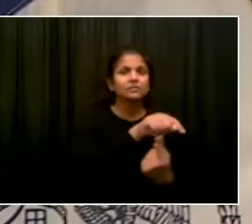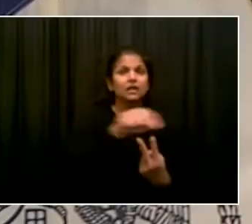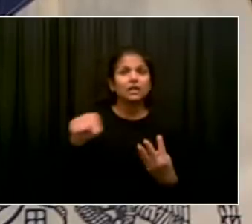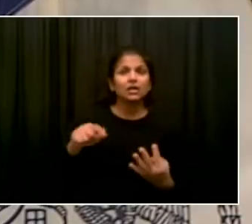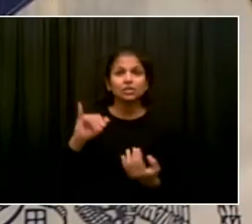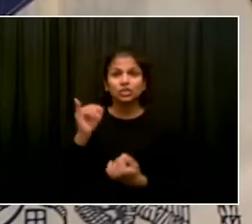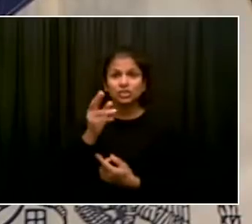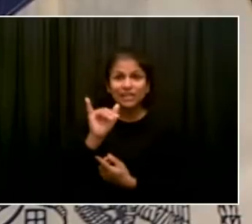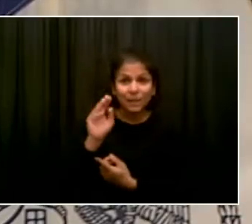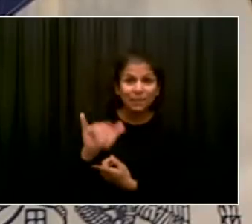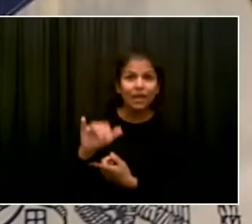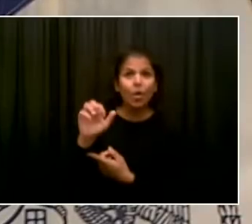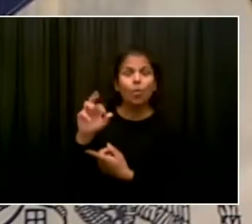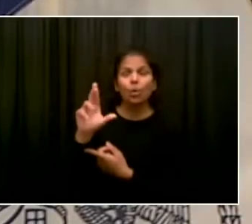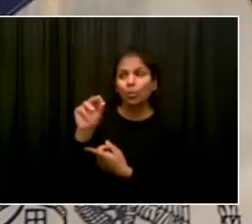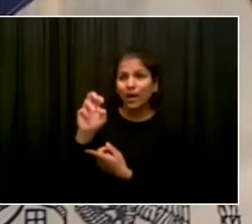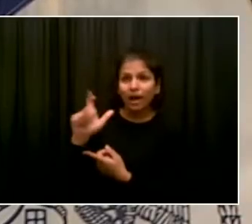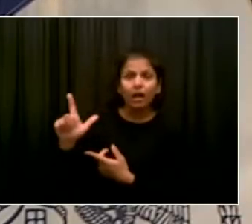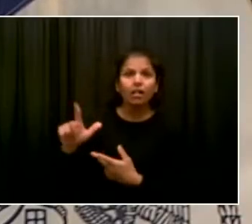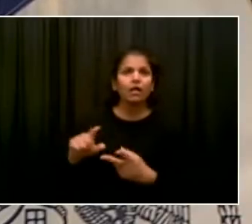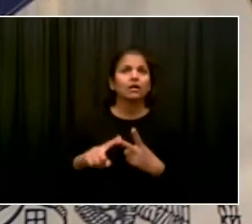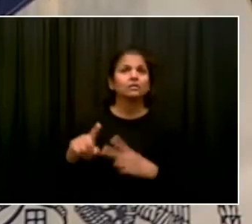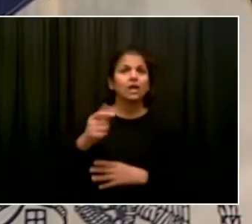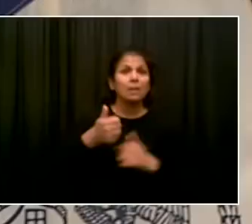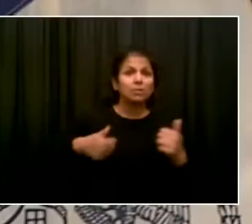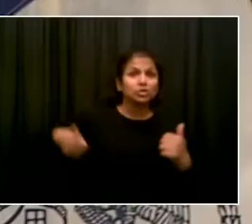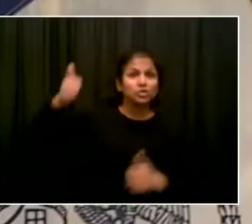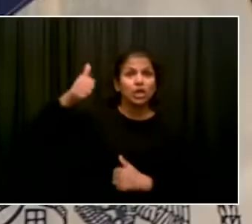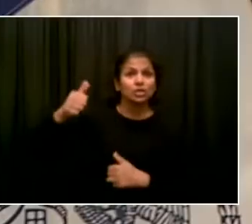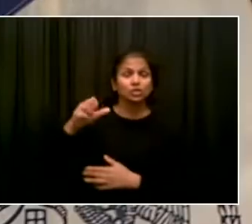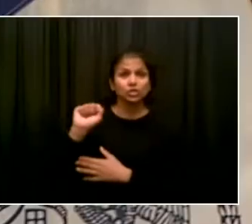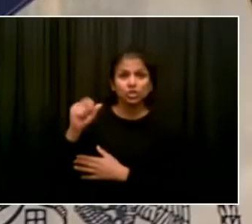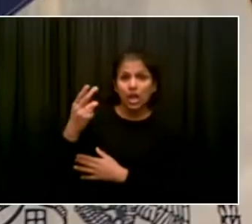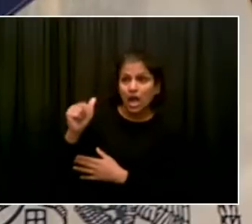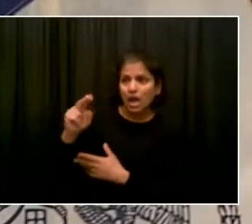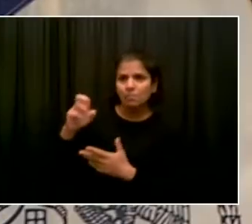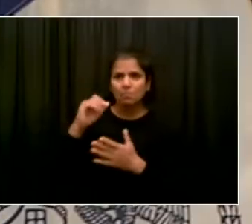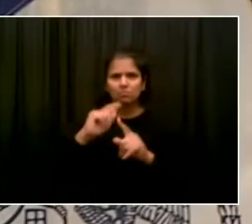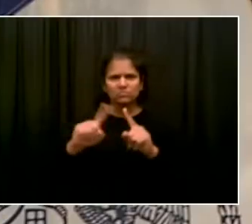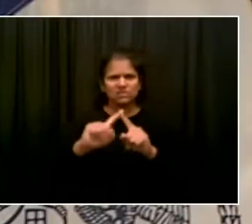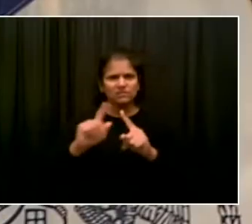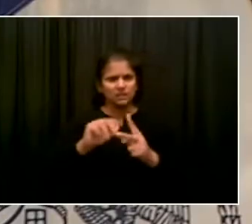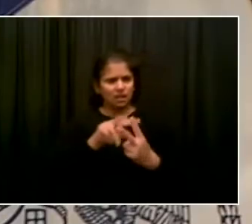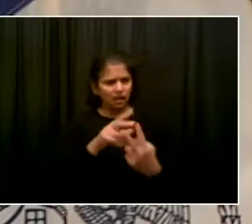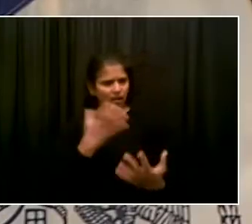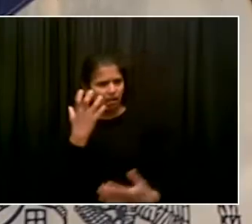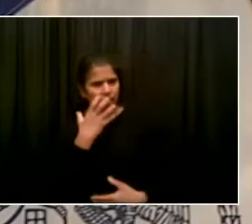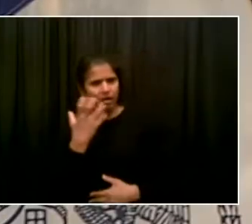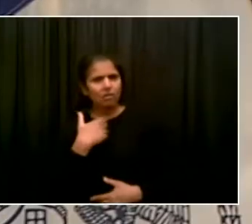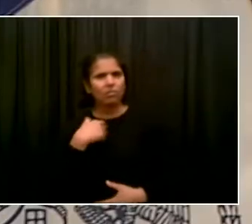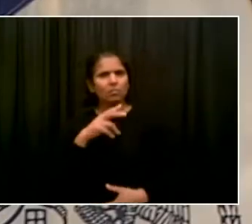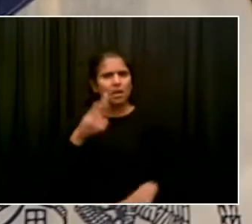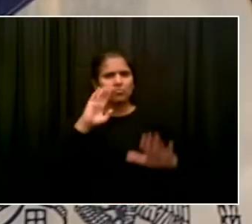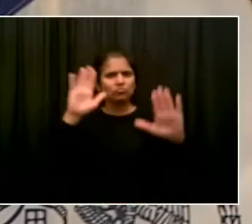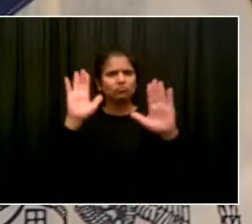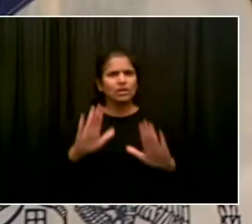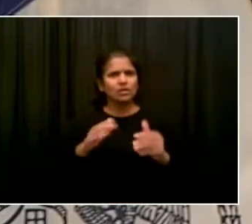O'NEILL AND DERMOT SHEA AND CAEM TO HAVE THE FAITH KEEP PLAYING OUT THAT